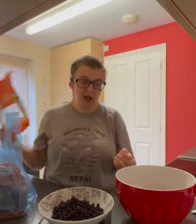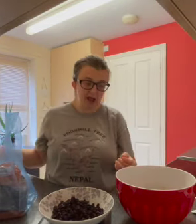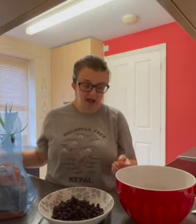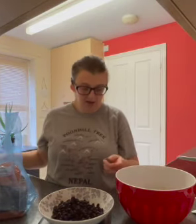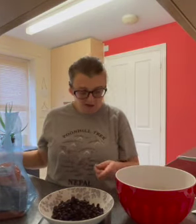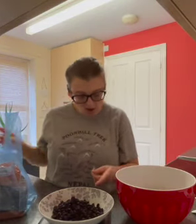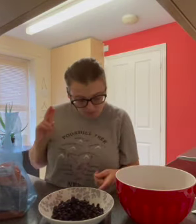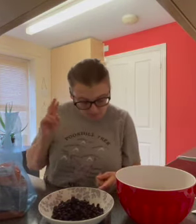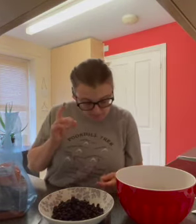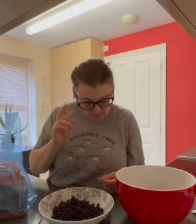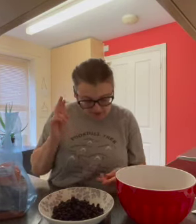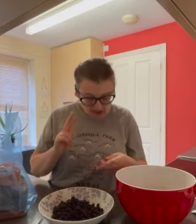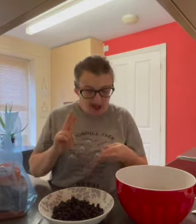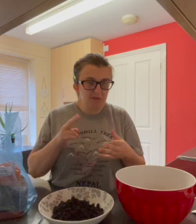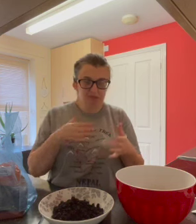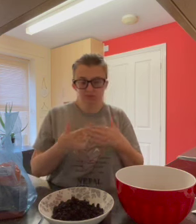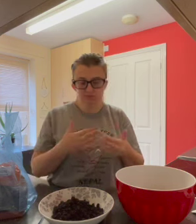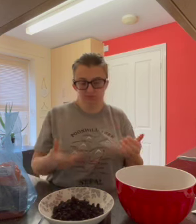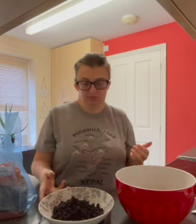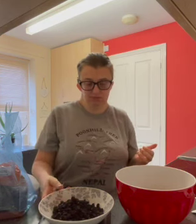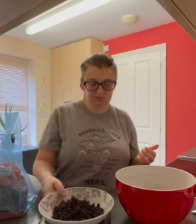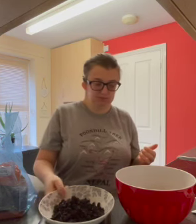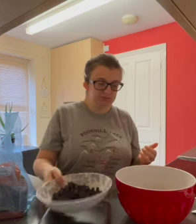oh it weighted less then it supposed to be, but it doesn't matter.